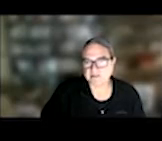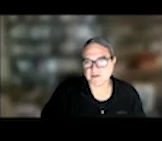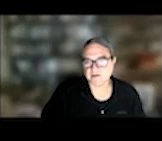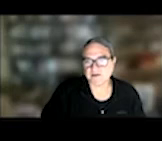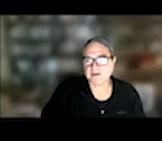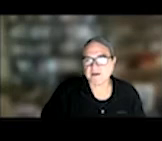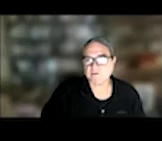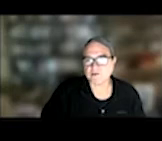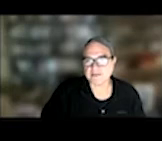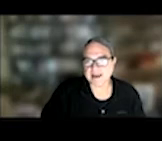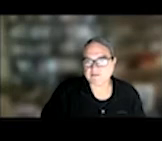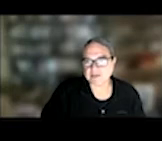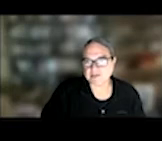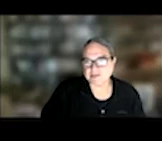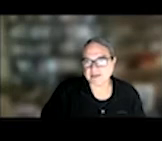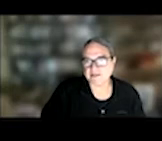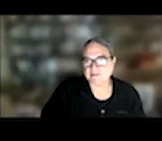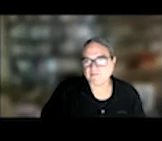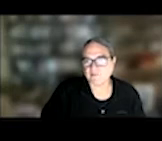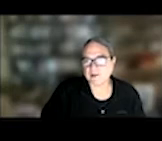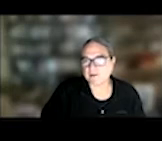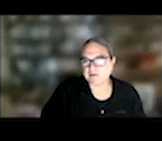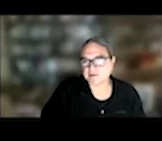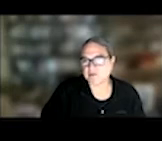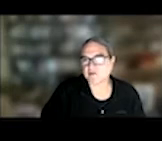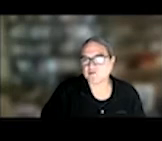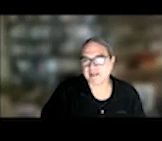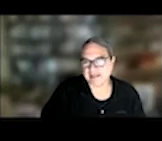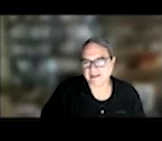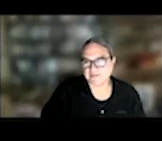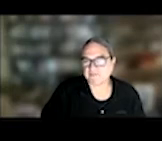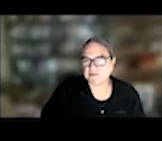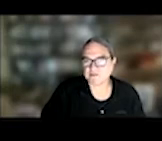South Dakota whereas the average age at death for the white population was closer to 80. So